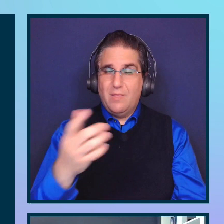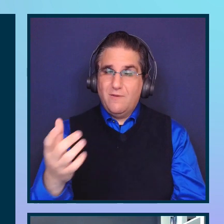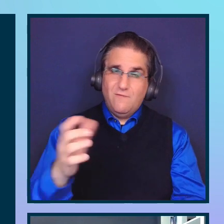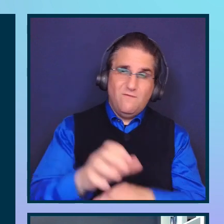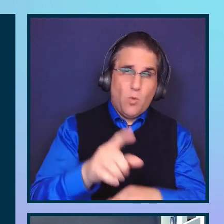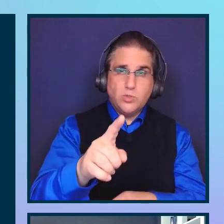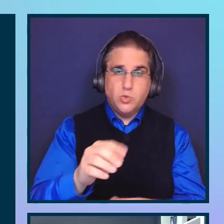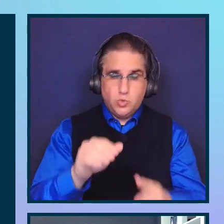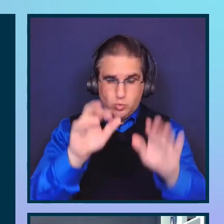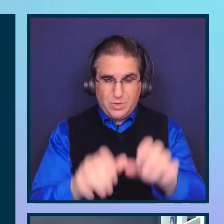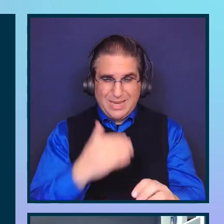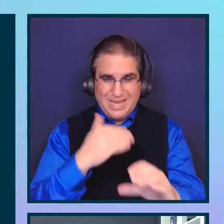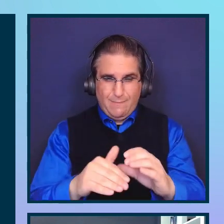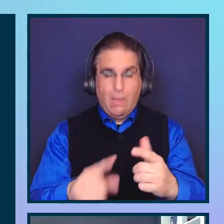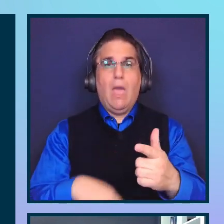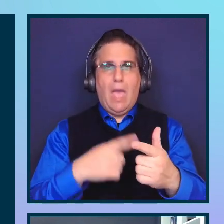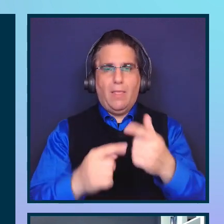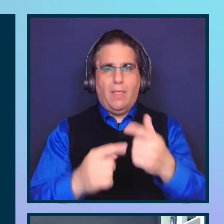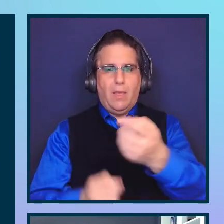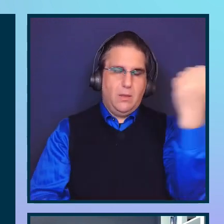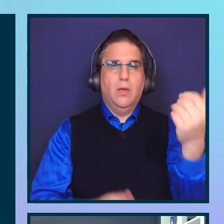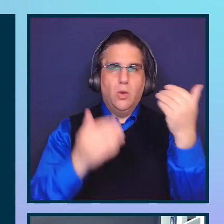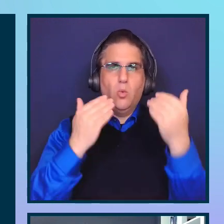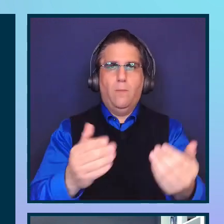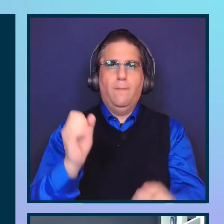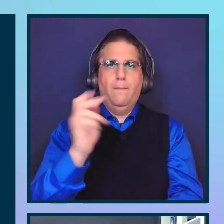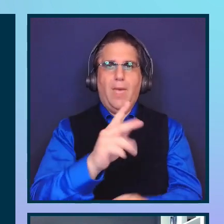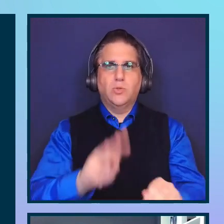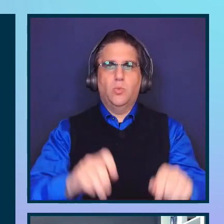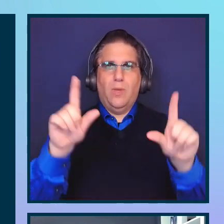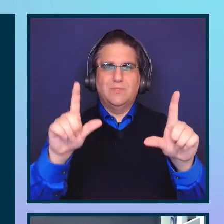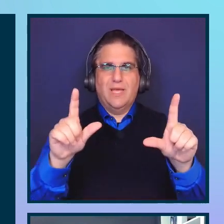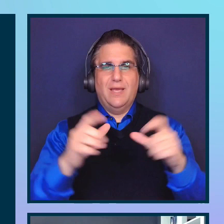before you can continue. It's a great experience. It's a great discount. I love discounts.